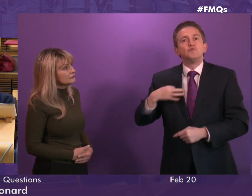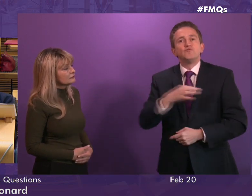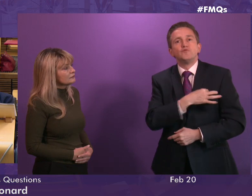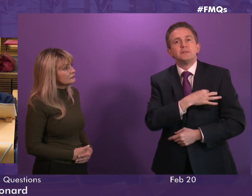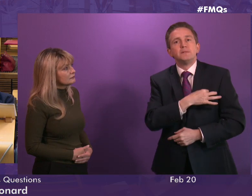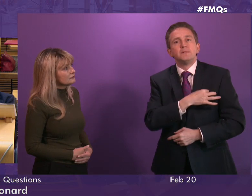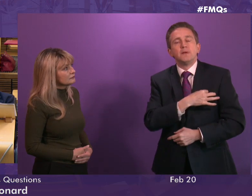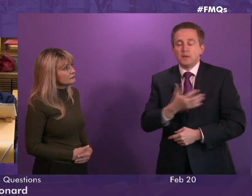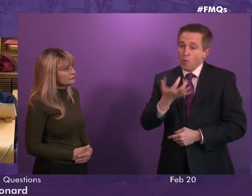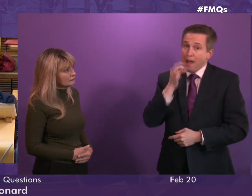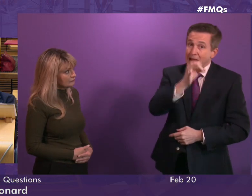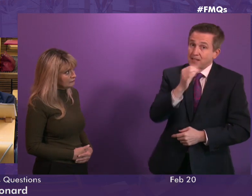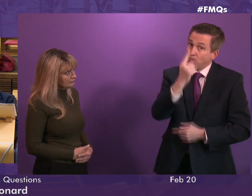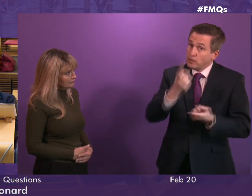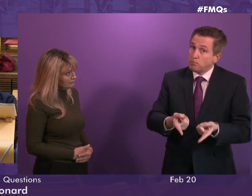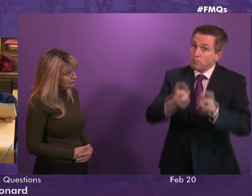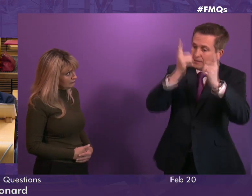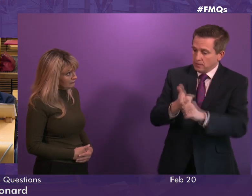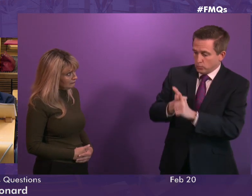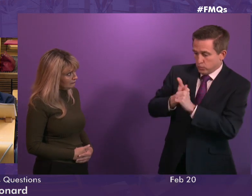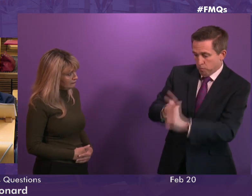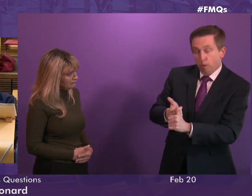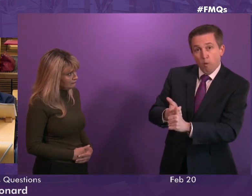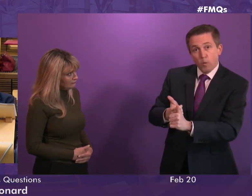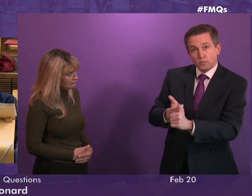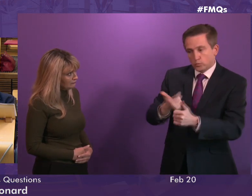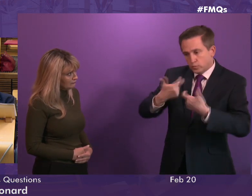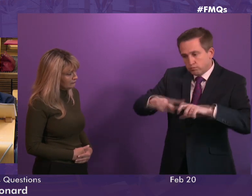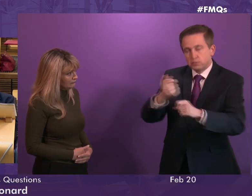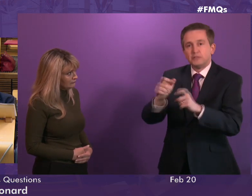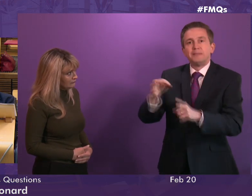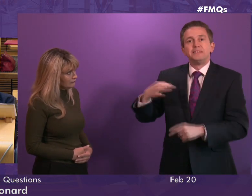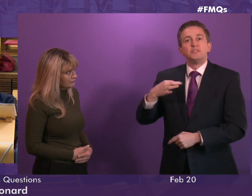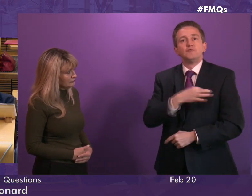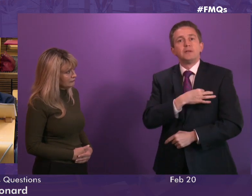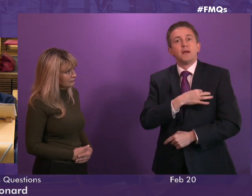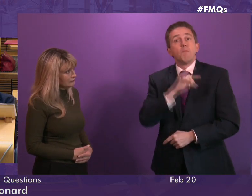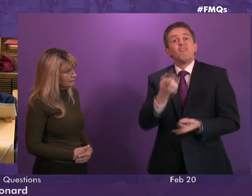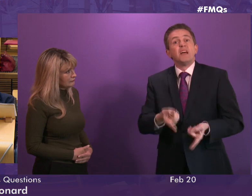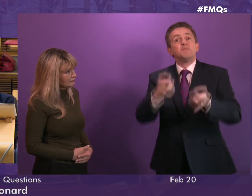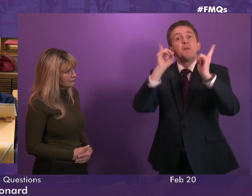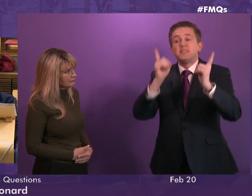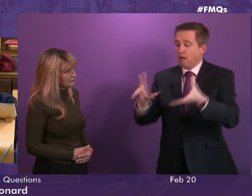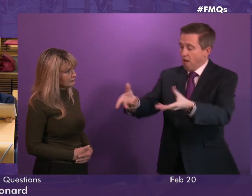Minister’s support, but, in a letter to me, she washed her hands of the matter. Can